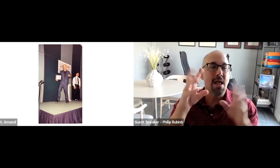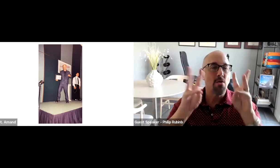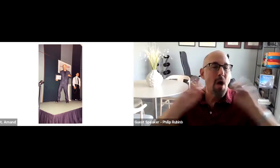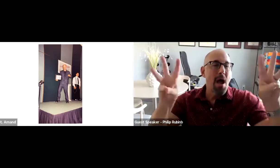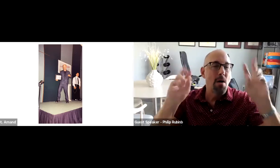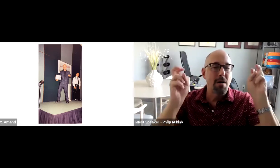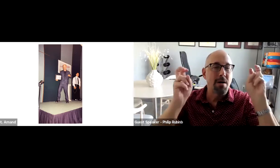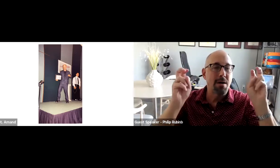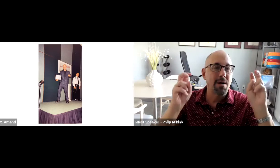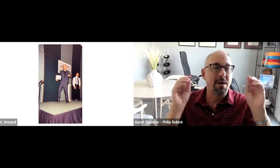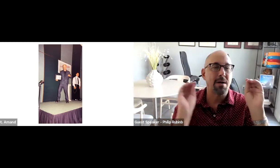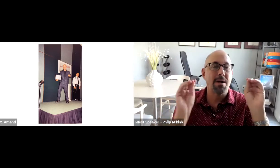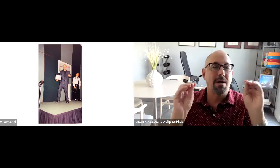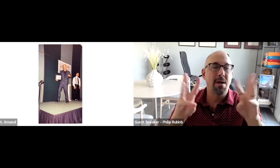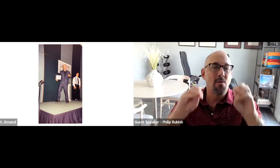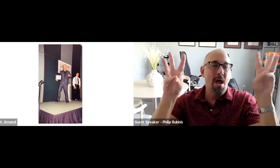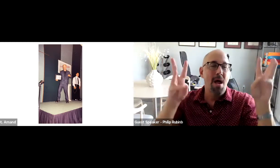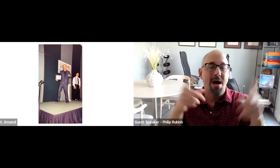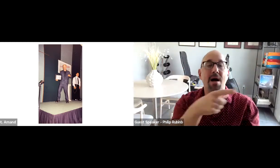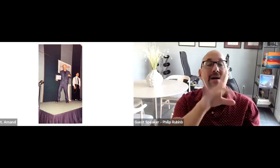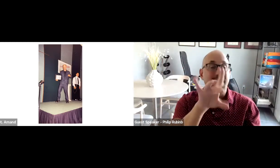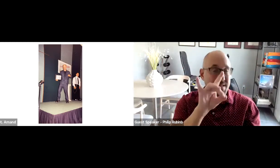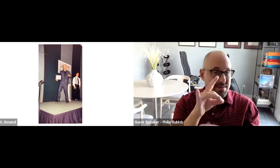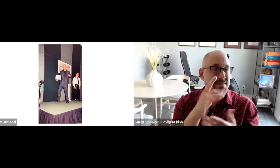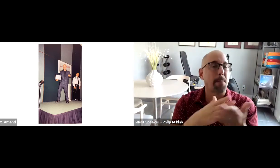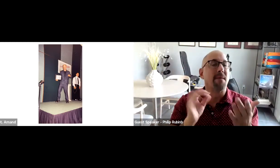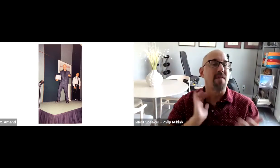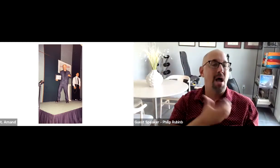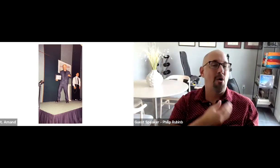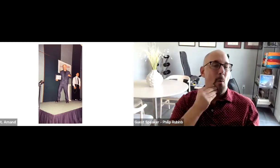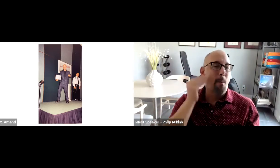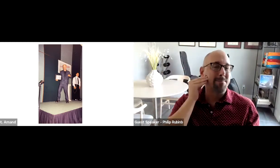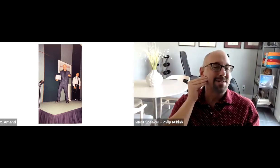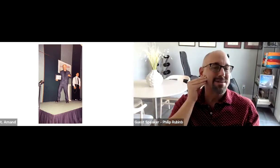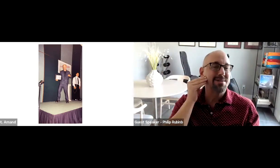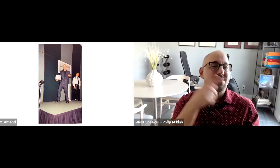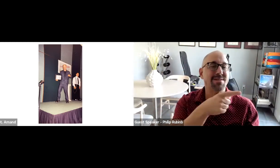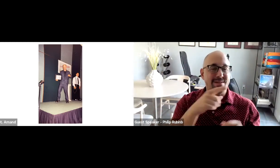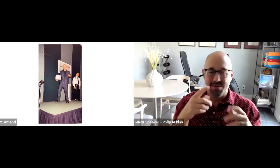give his finesse as a final touch, the wow factor to the design,